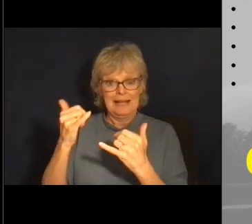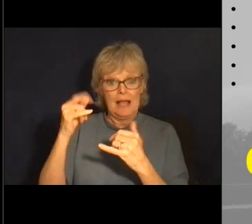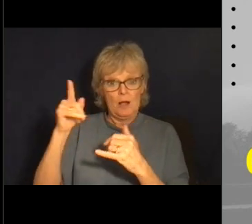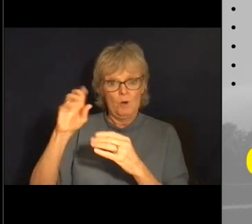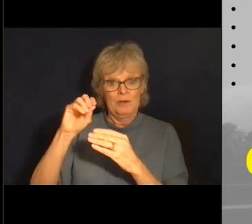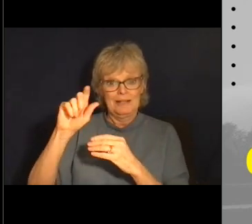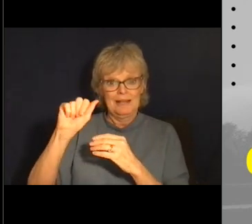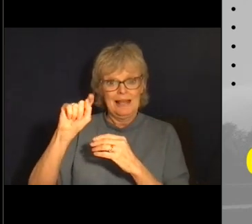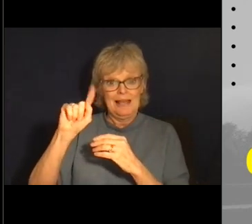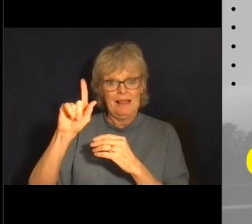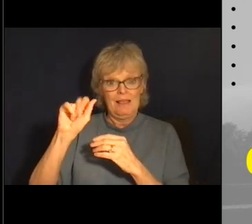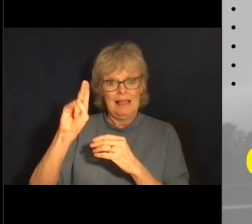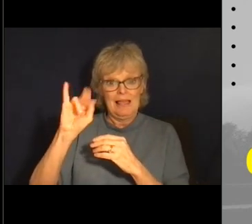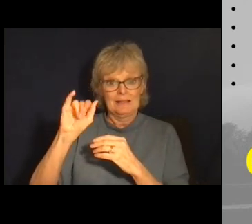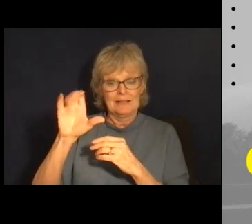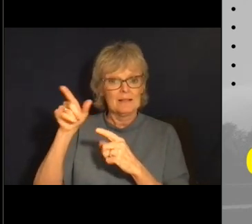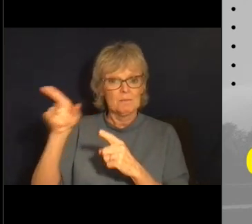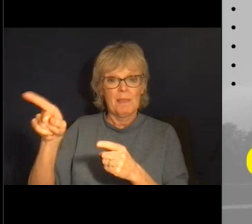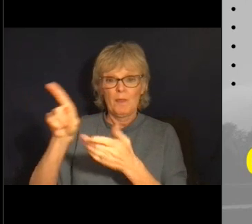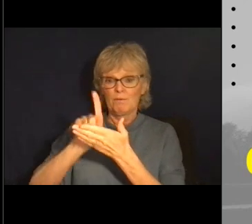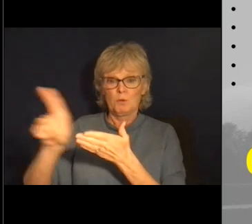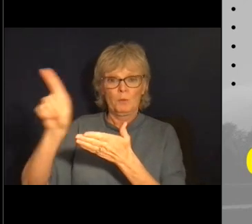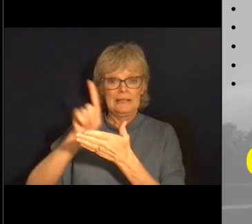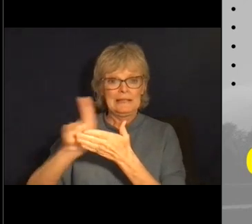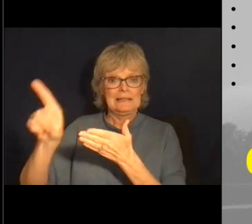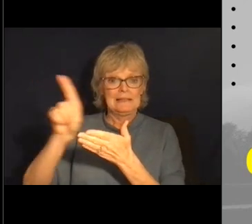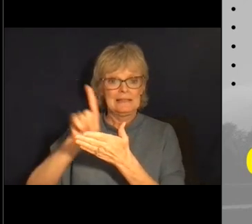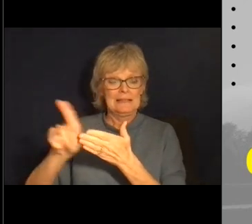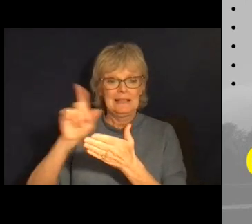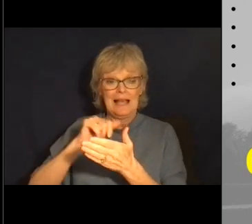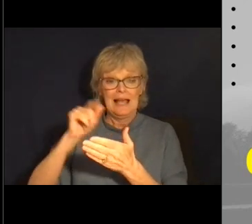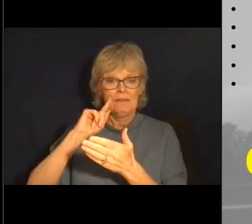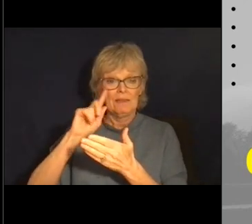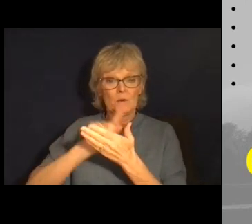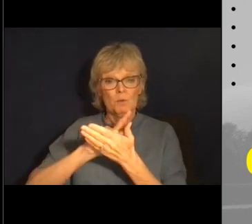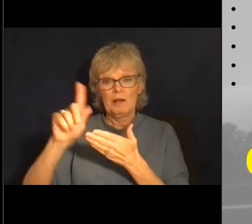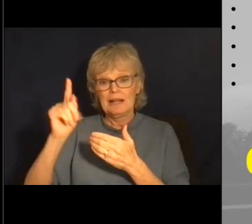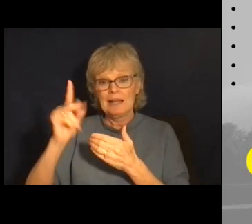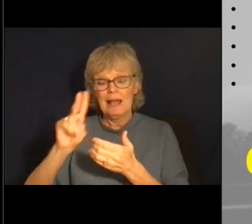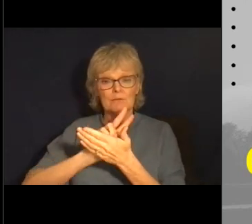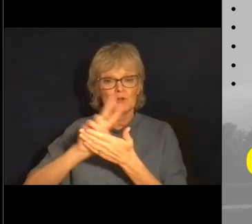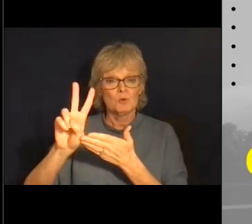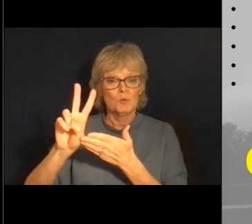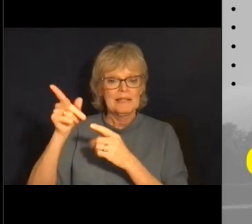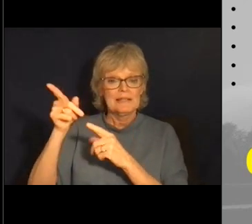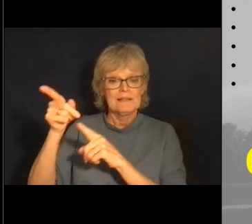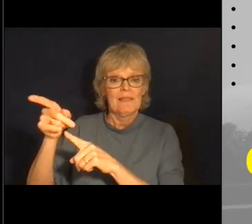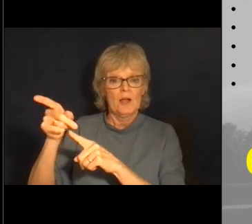has been out there for like weeks, it seems like. I think it's been out there for like a week and a half, almost two weeks. And it's not really affecting anything.